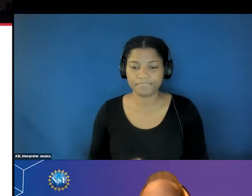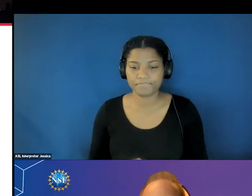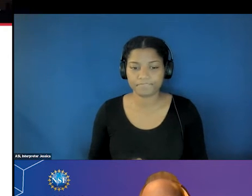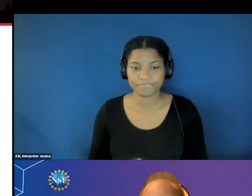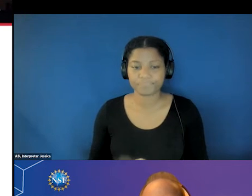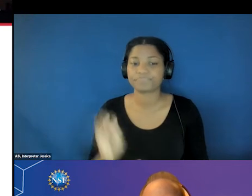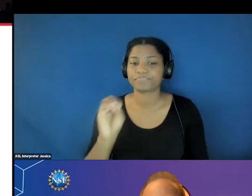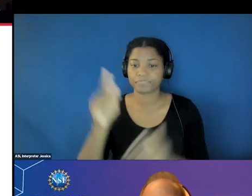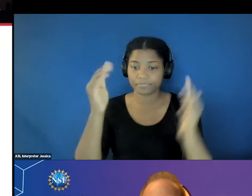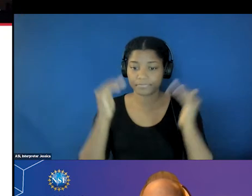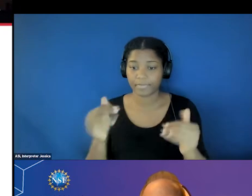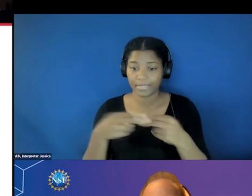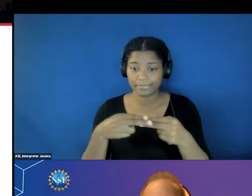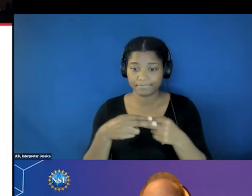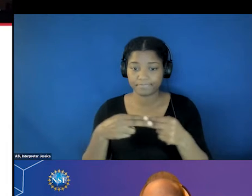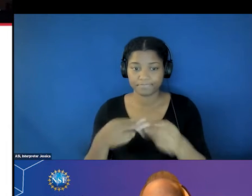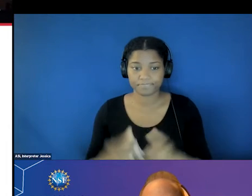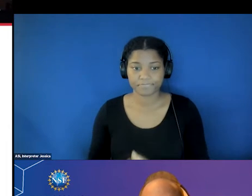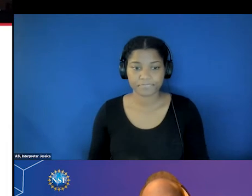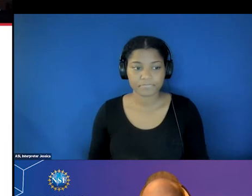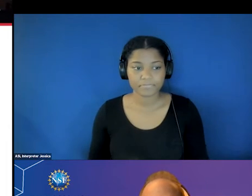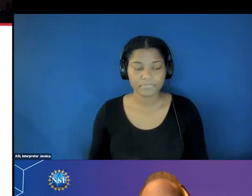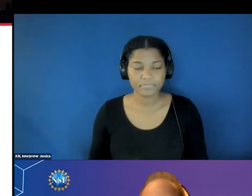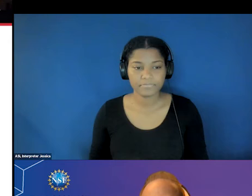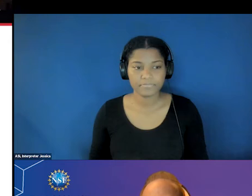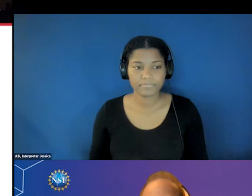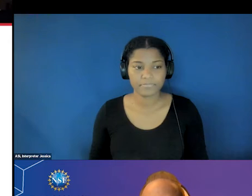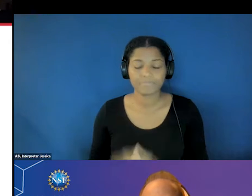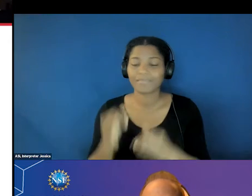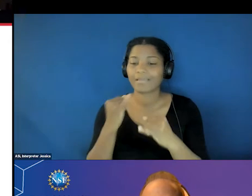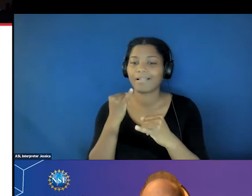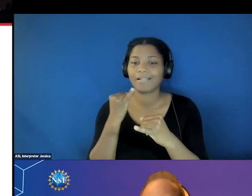Okay, next slide, please. And one last soap box here,